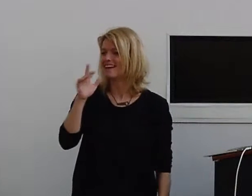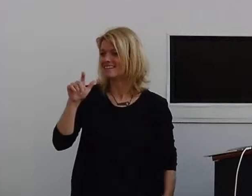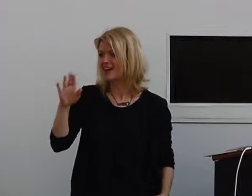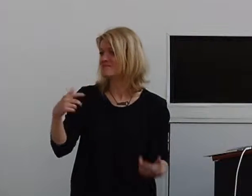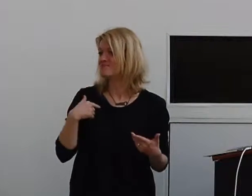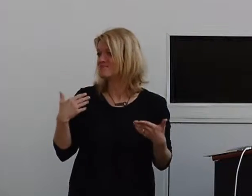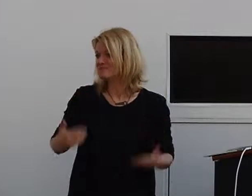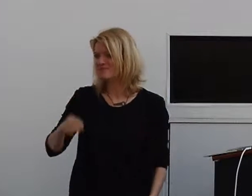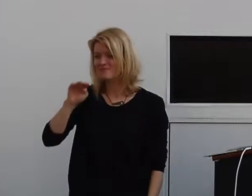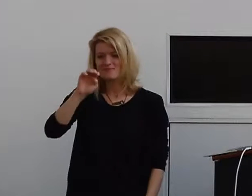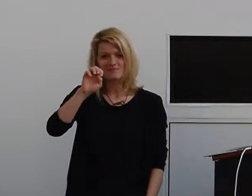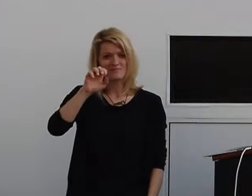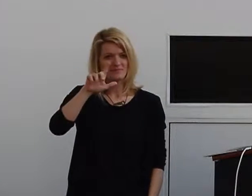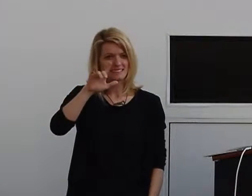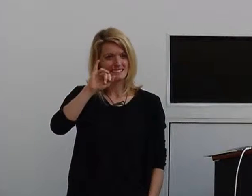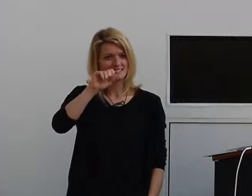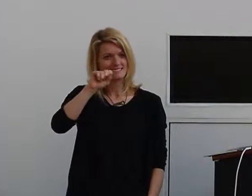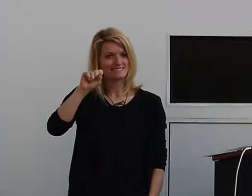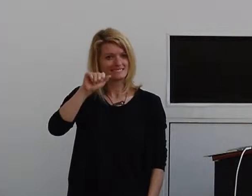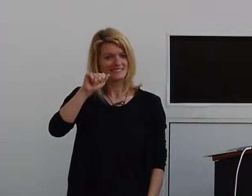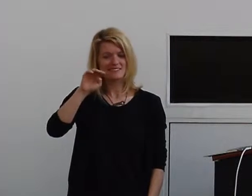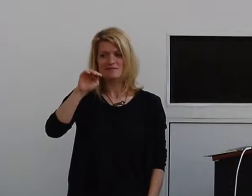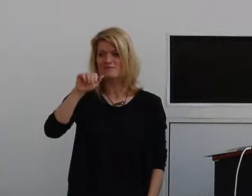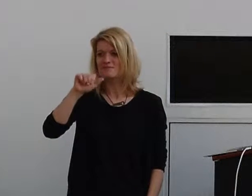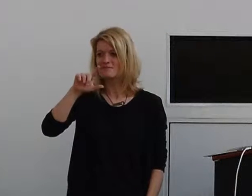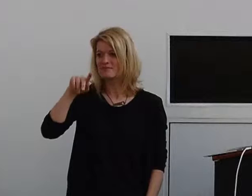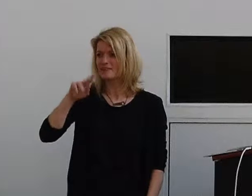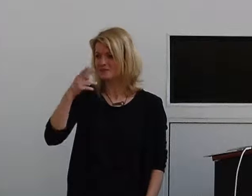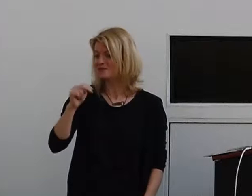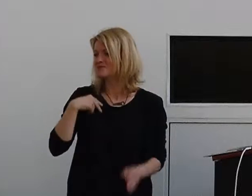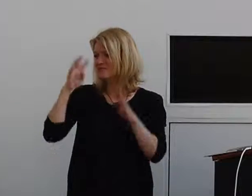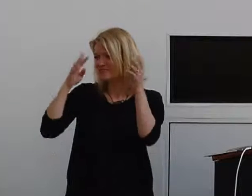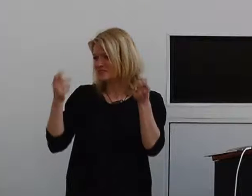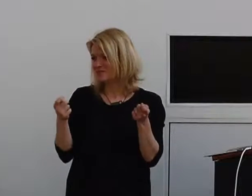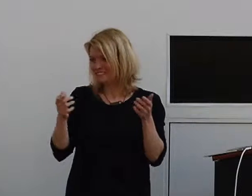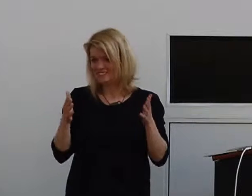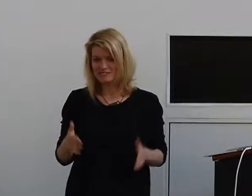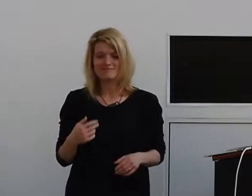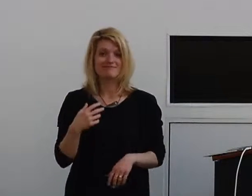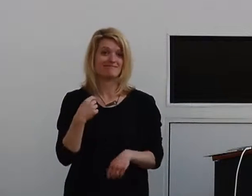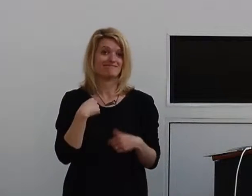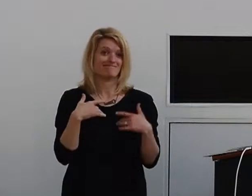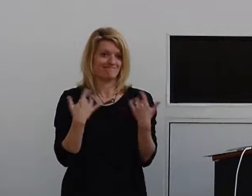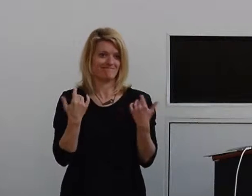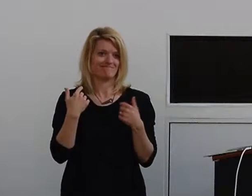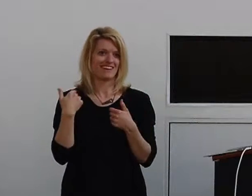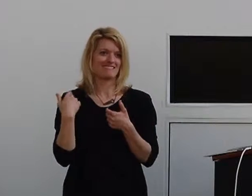I'm very excited to be here and to talk to you about the Motion Light Lab. My name is Melissa Malzkuhn